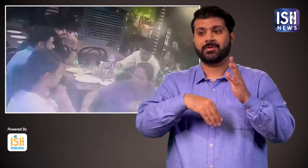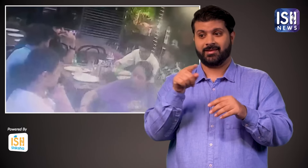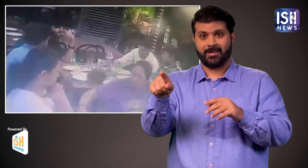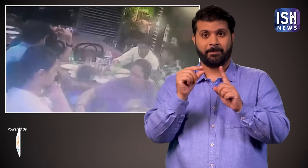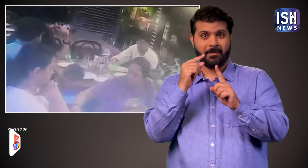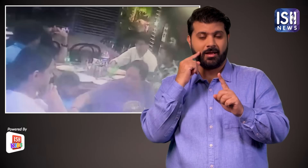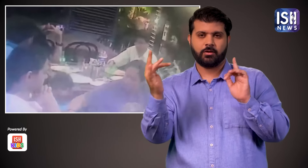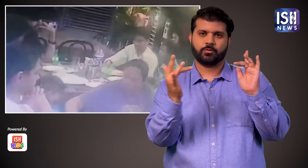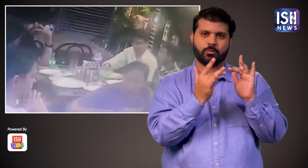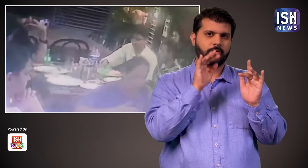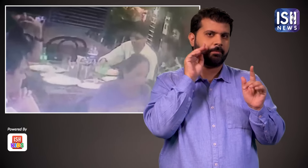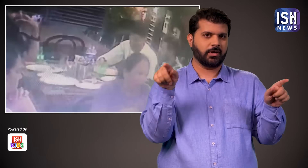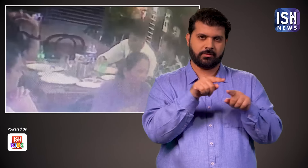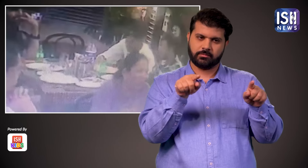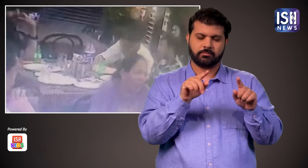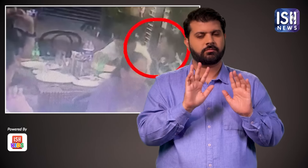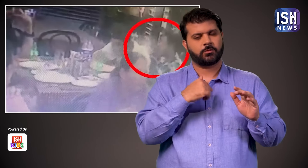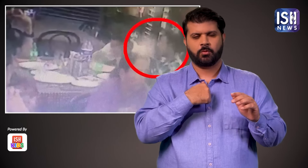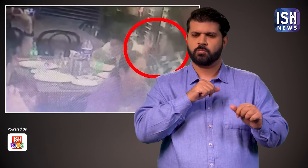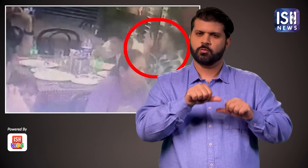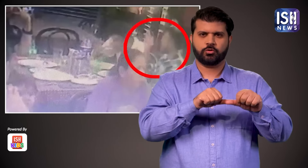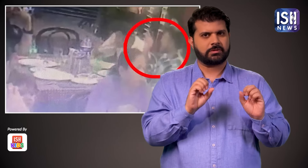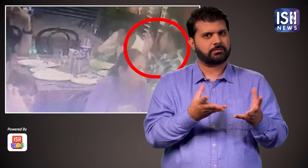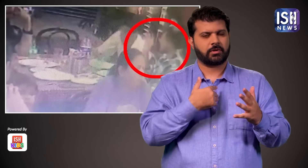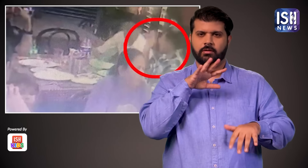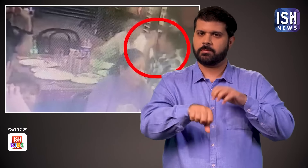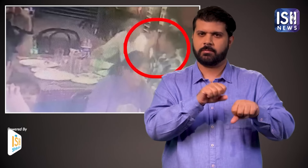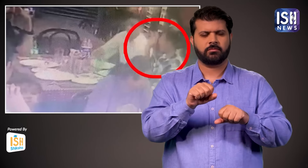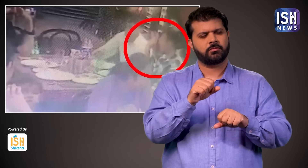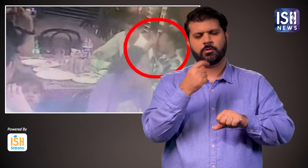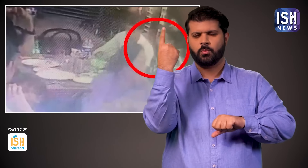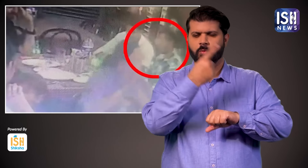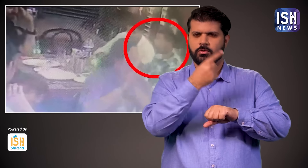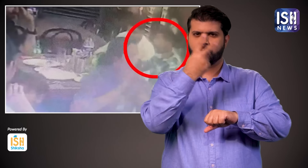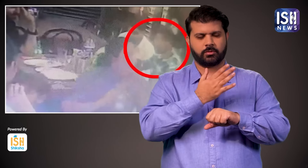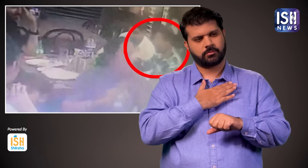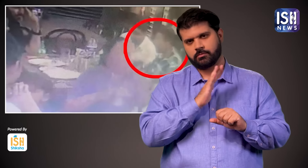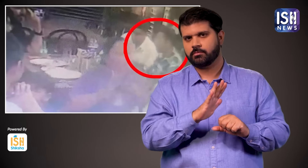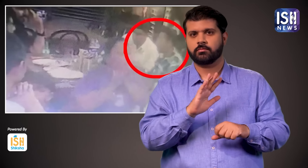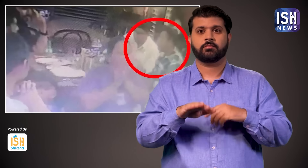Police In-charge contacted Manan and began the investigation, expected to finish within a day or two.